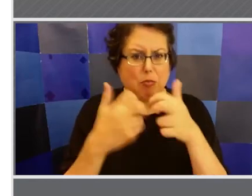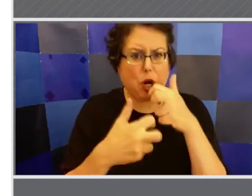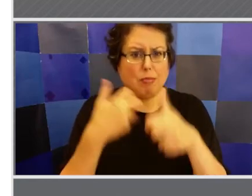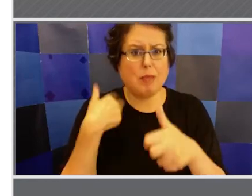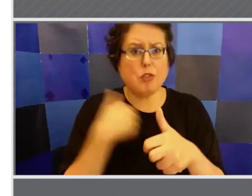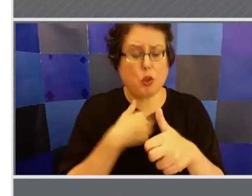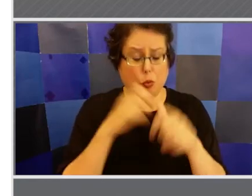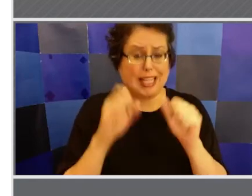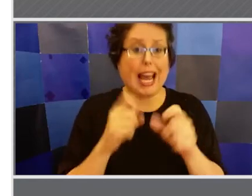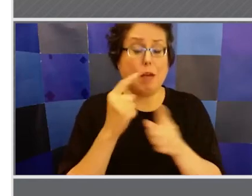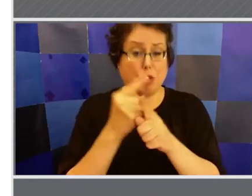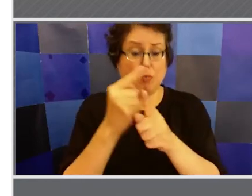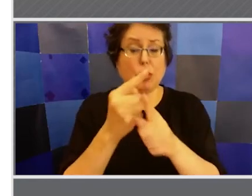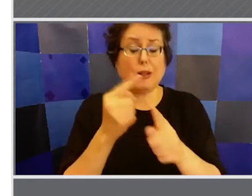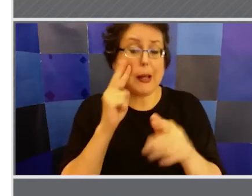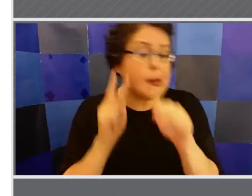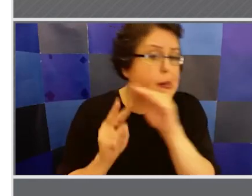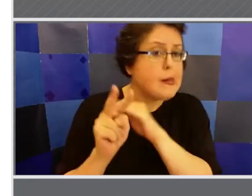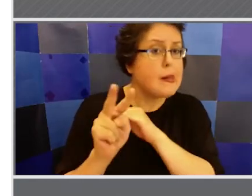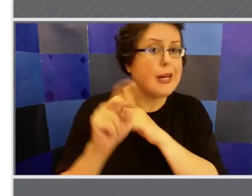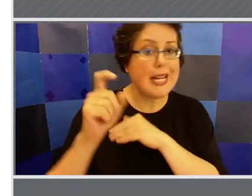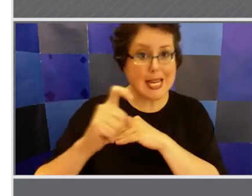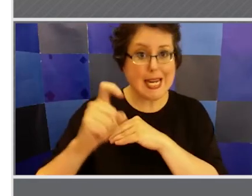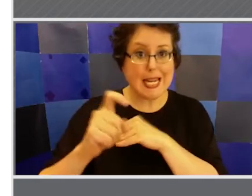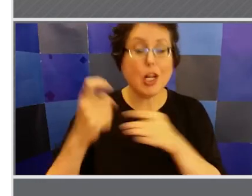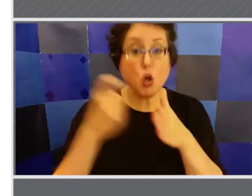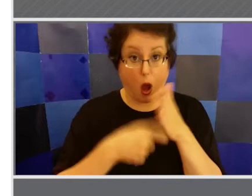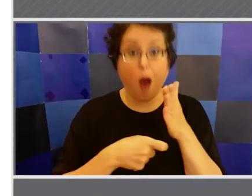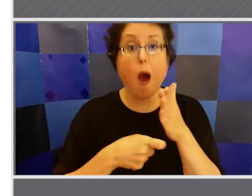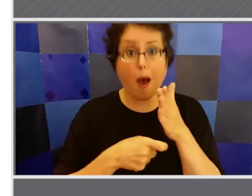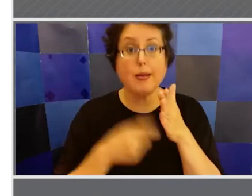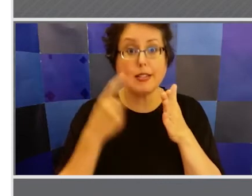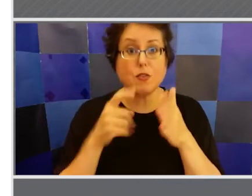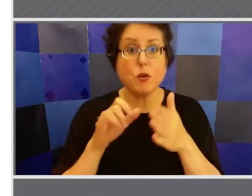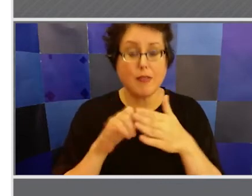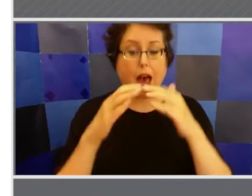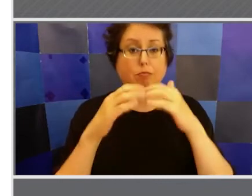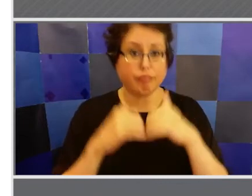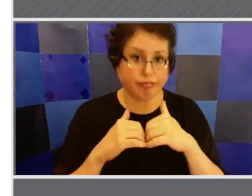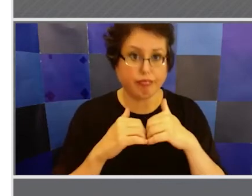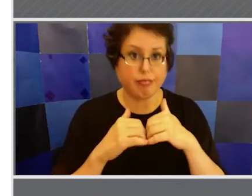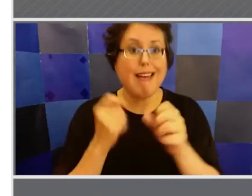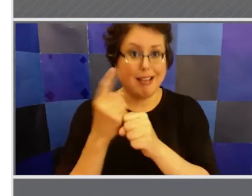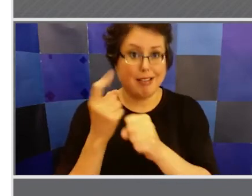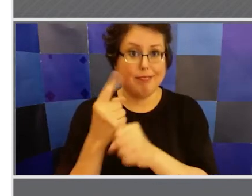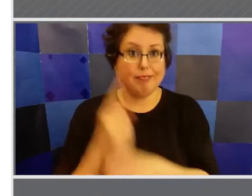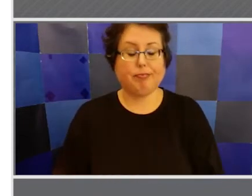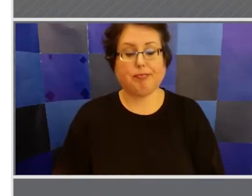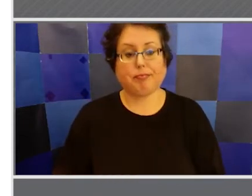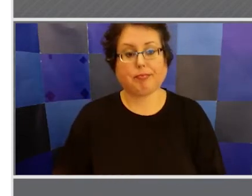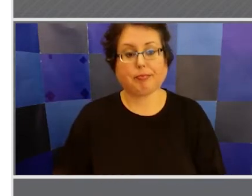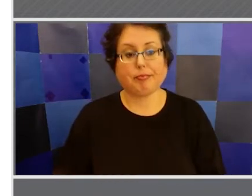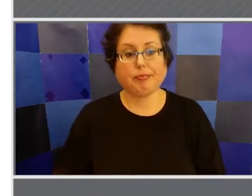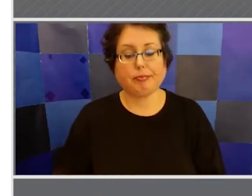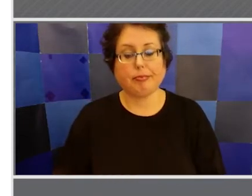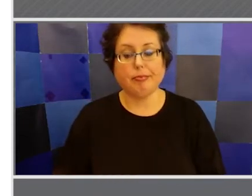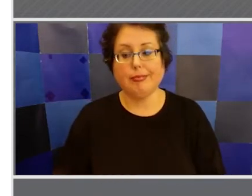anticipate the need and costs for annual demolitions and provide other agencies